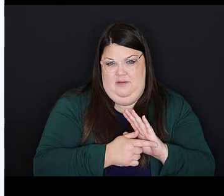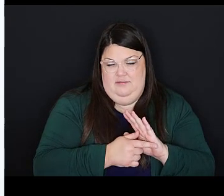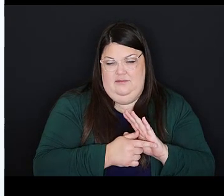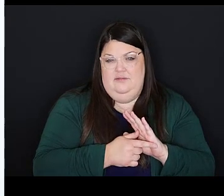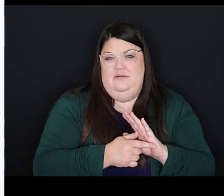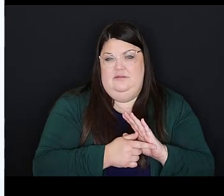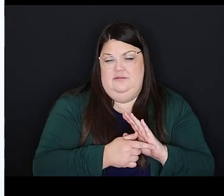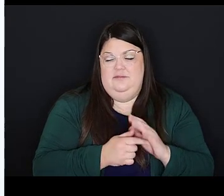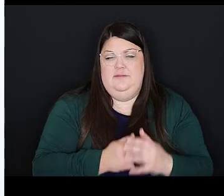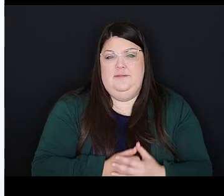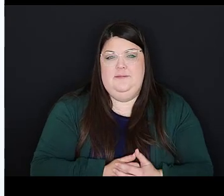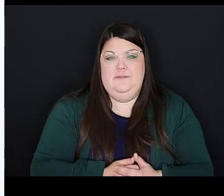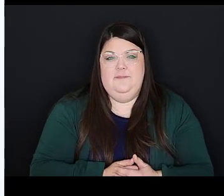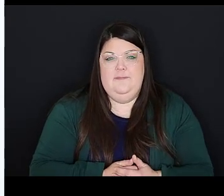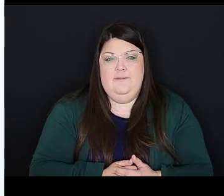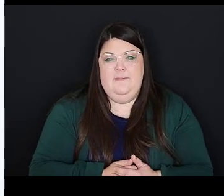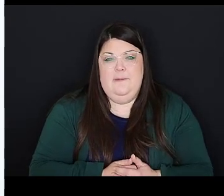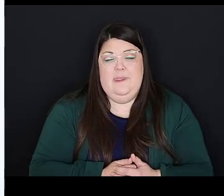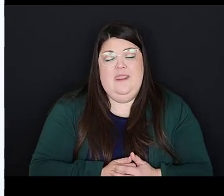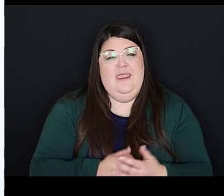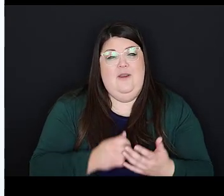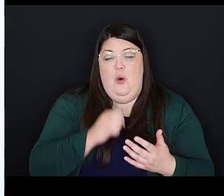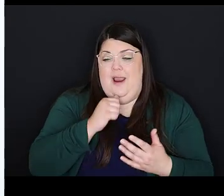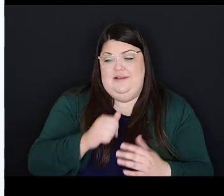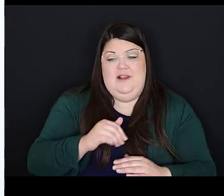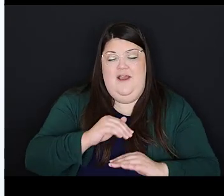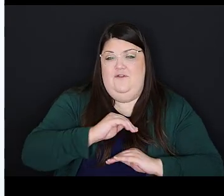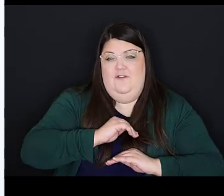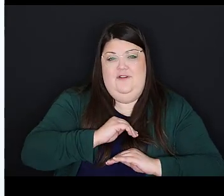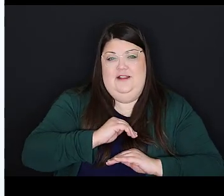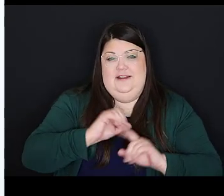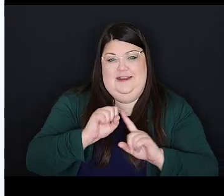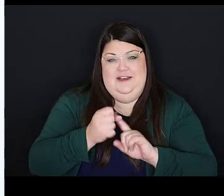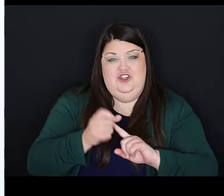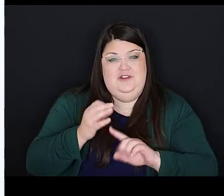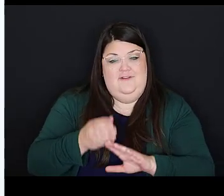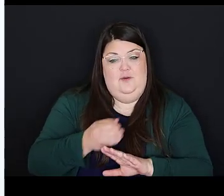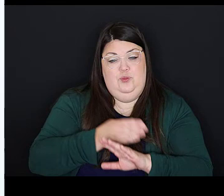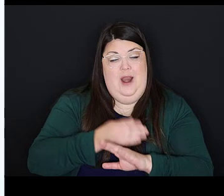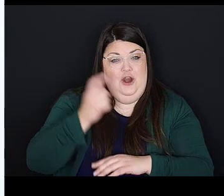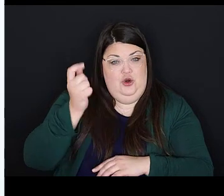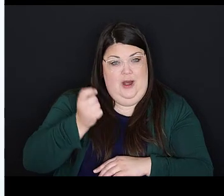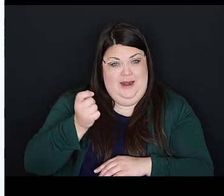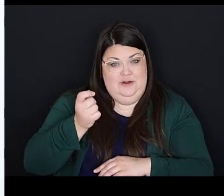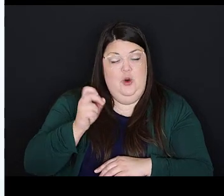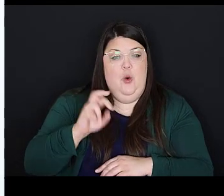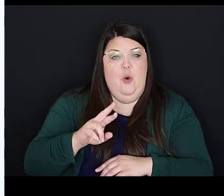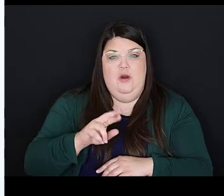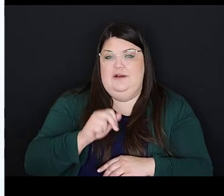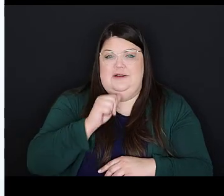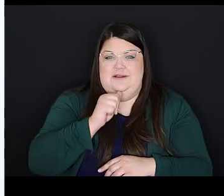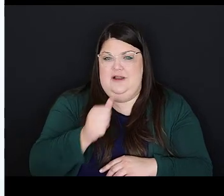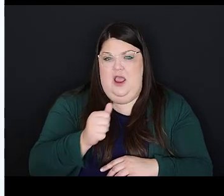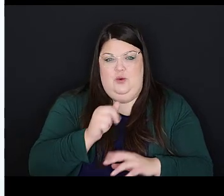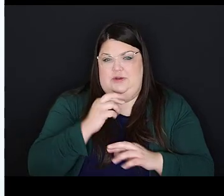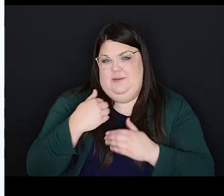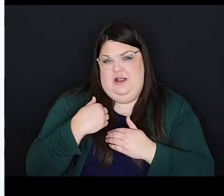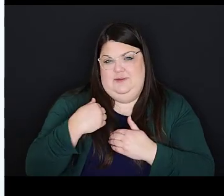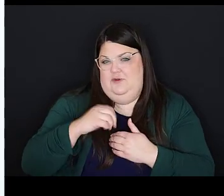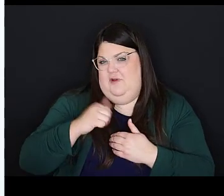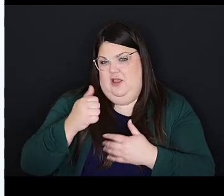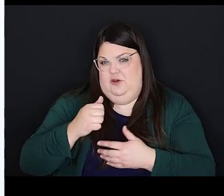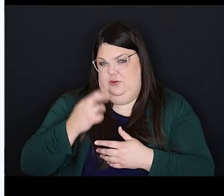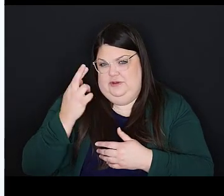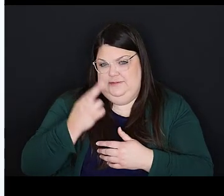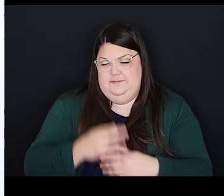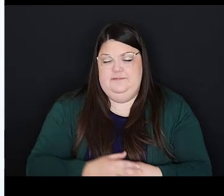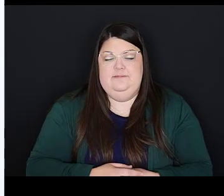subpart D; has not fulfilled the conditions of a prior grant; or is otherwise not responsible.